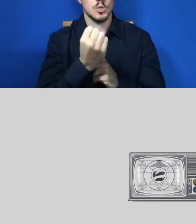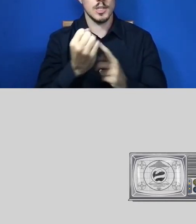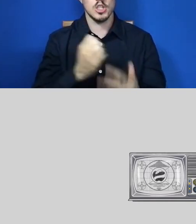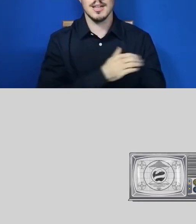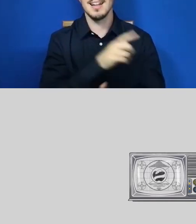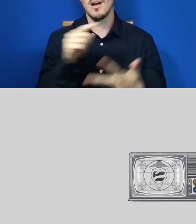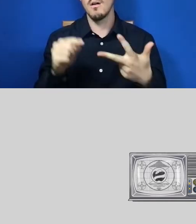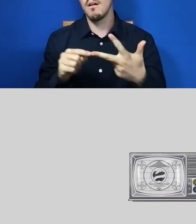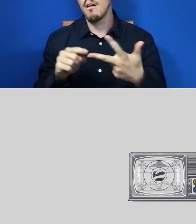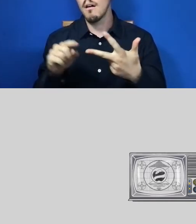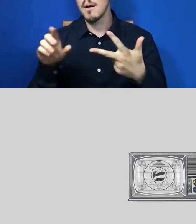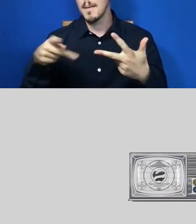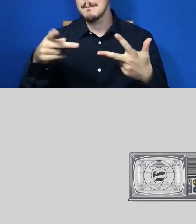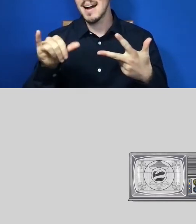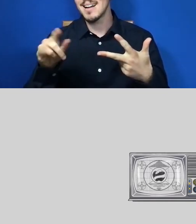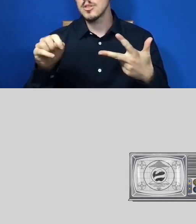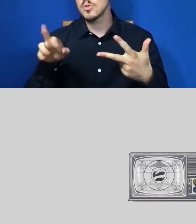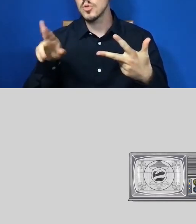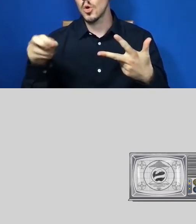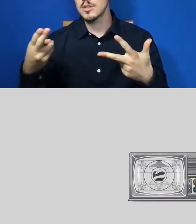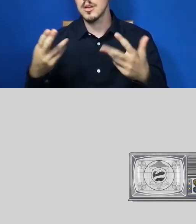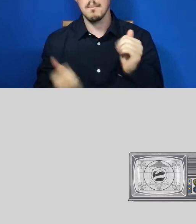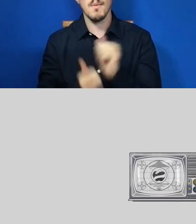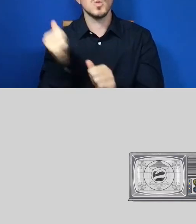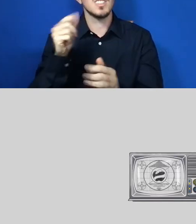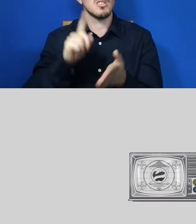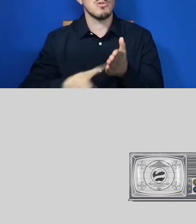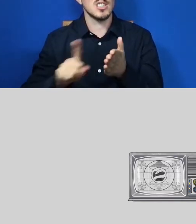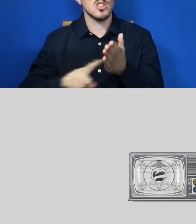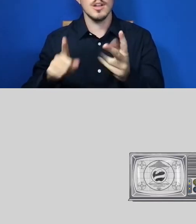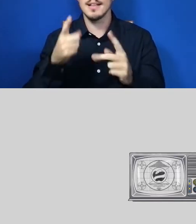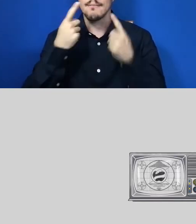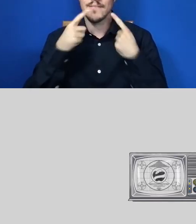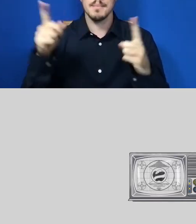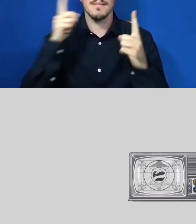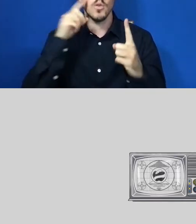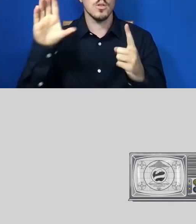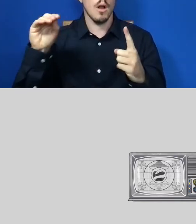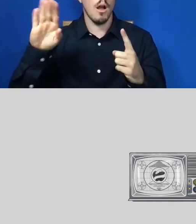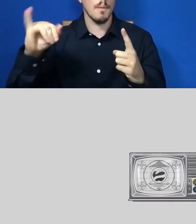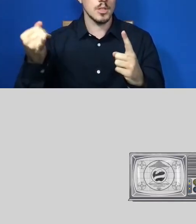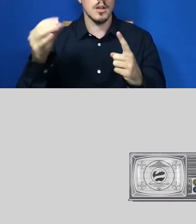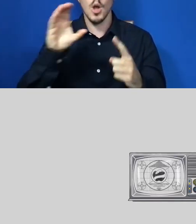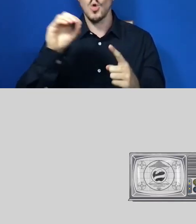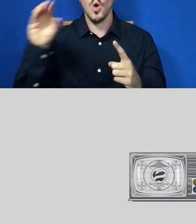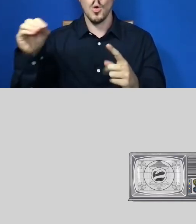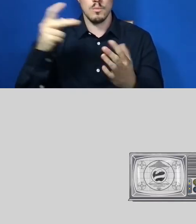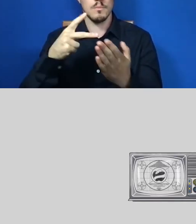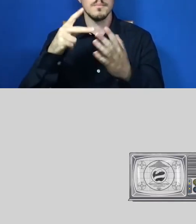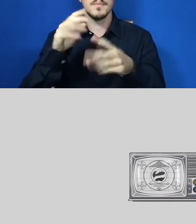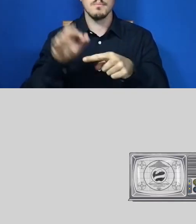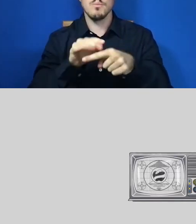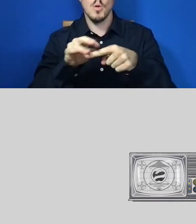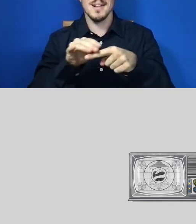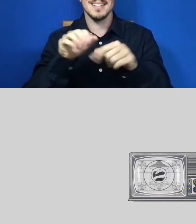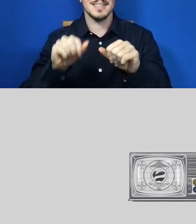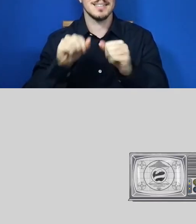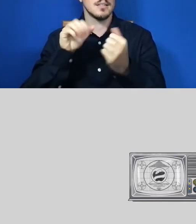PyTorch is mainly for research. PyTorch is quite famous for its object oriented programming style. For example,